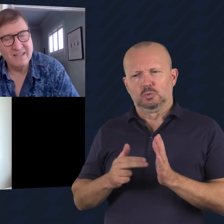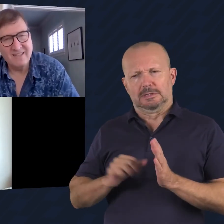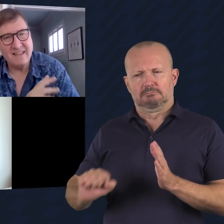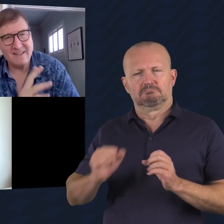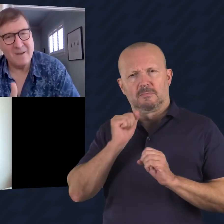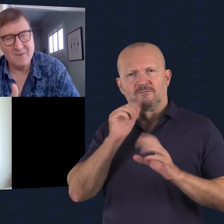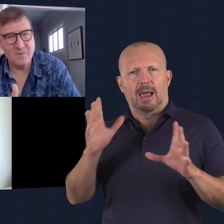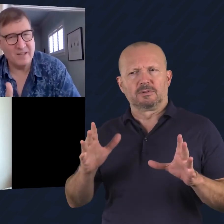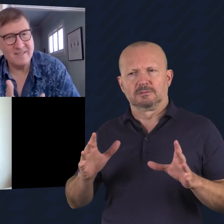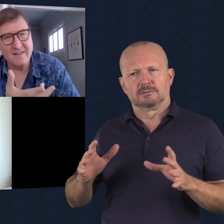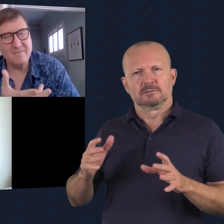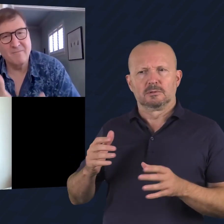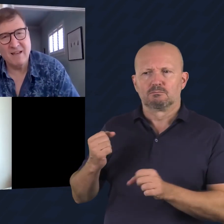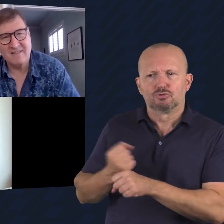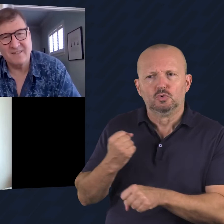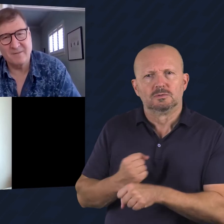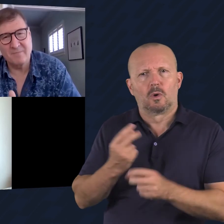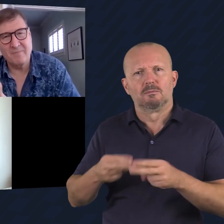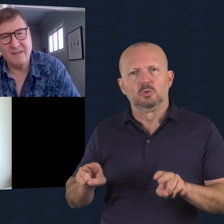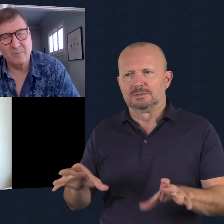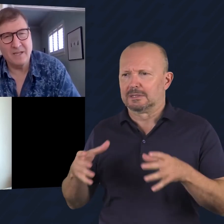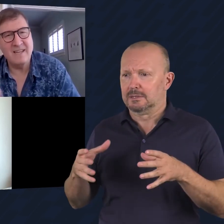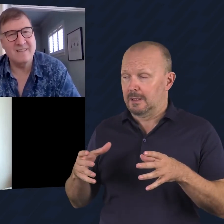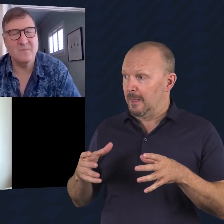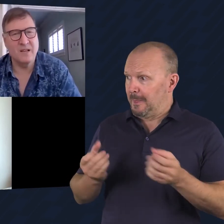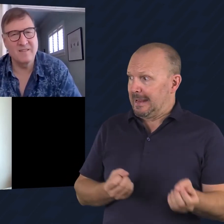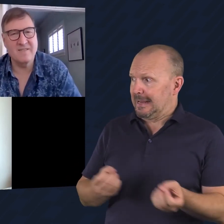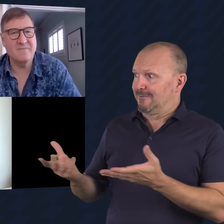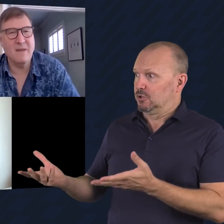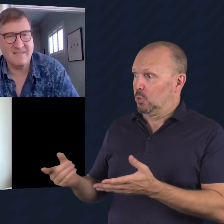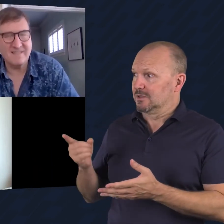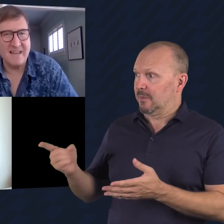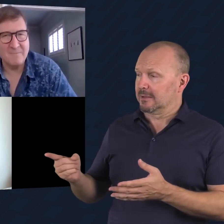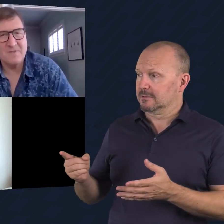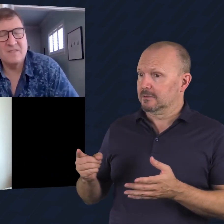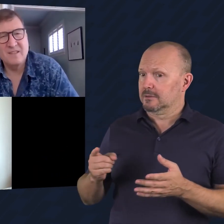Did that come as, is that master LPs, as well as master tapes?